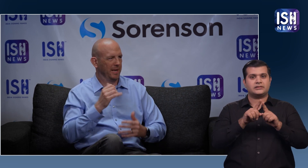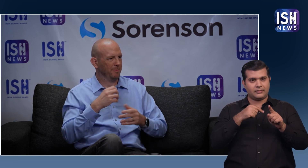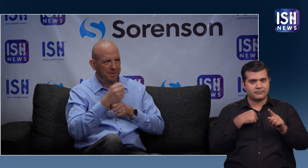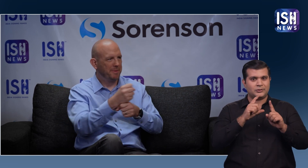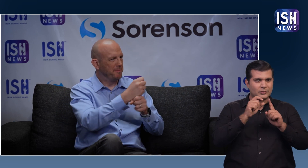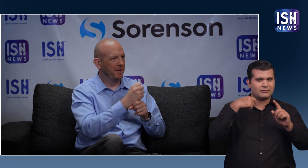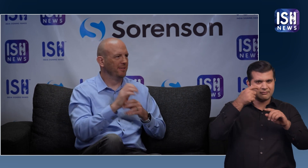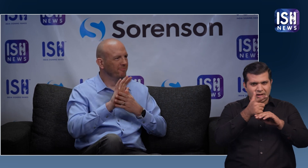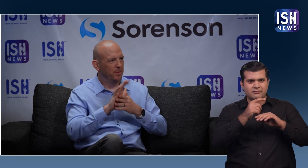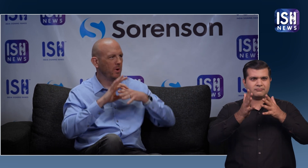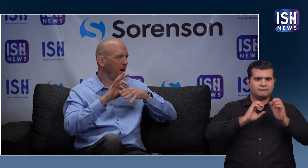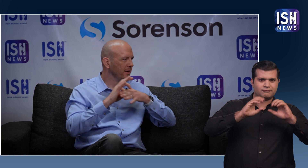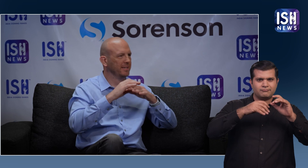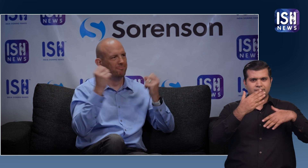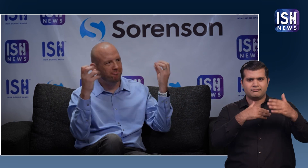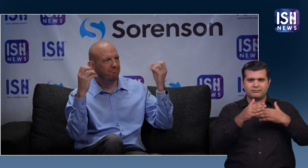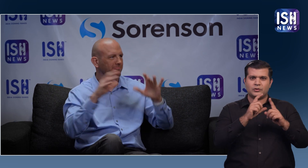like making video contents, signing, etc. etc.